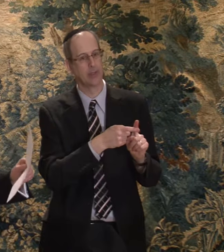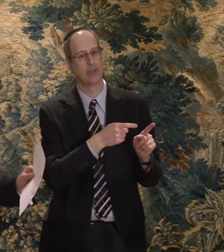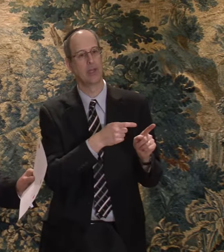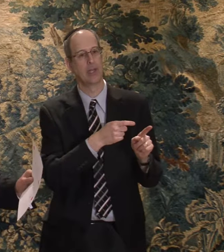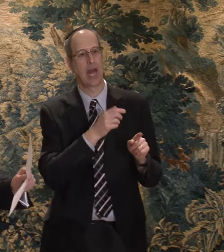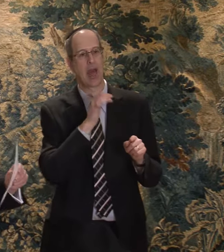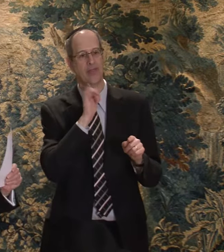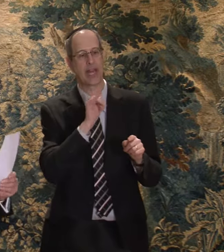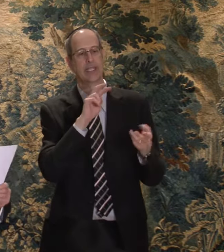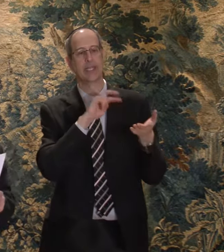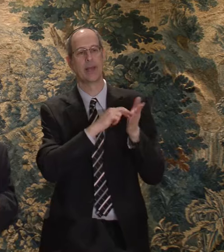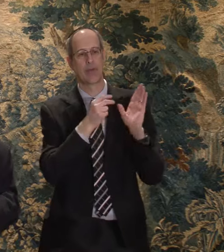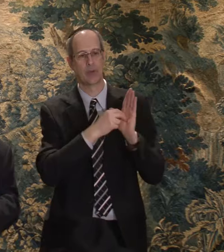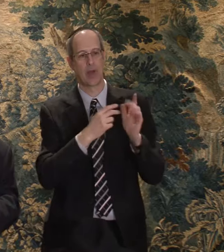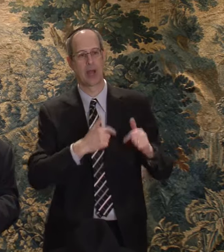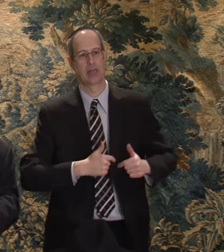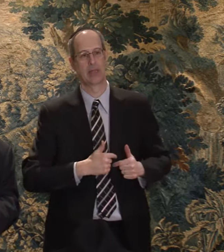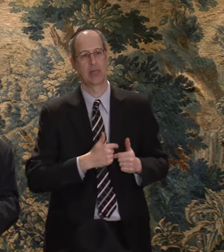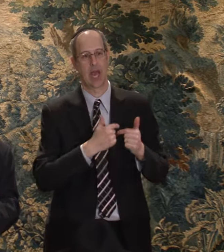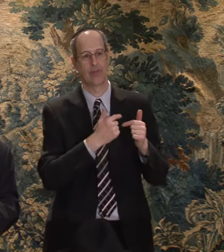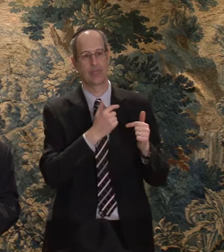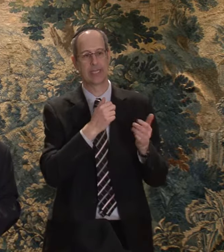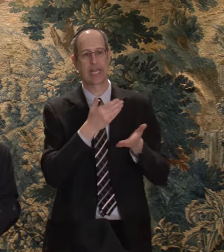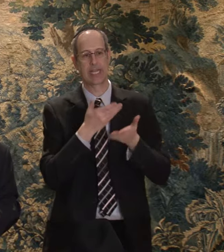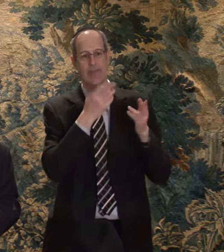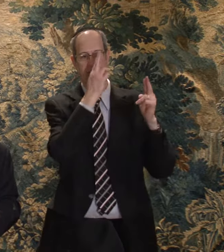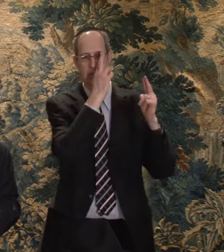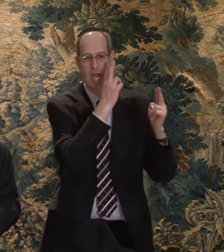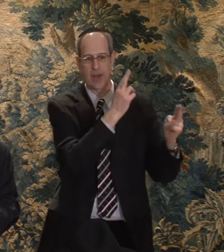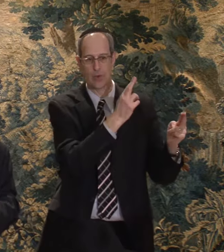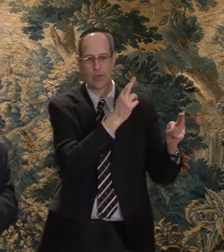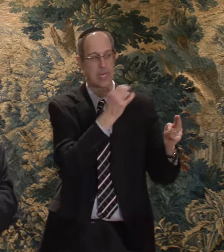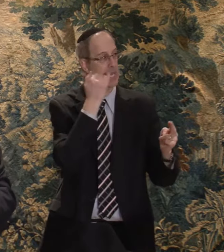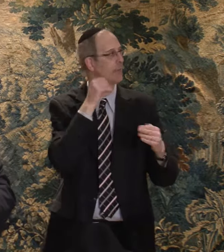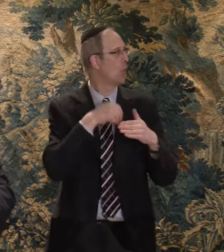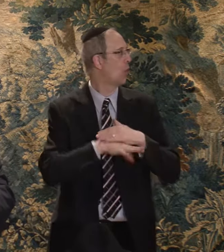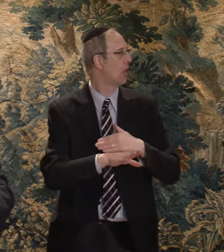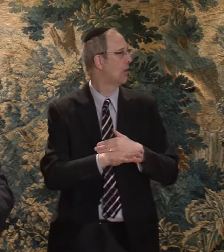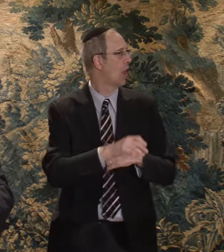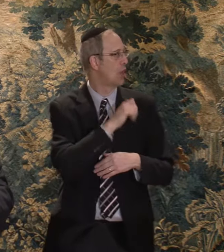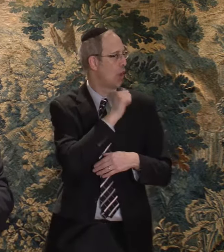essence of life imagine you walked in here tonight and that one person said